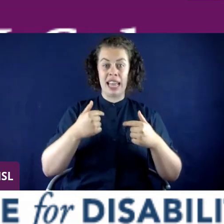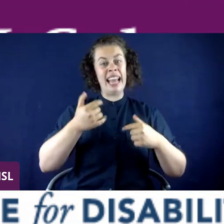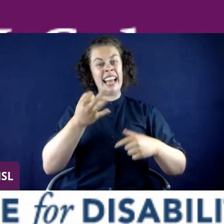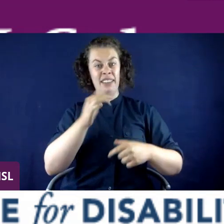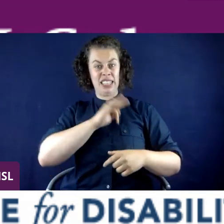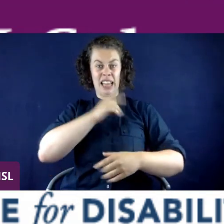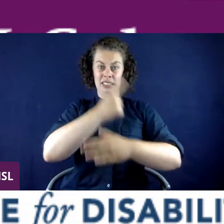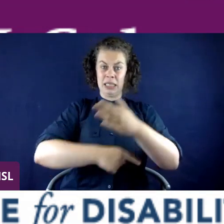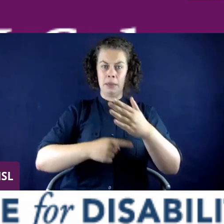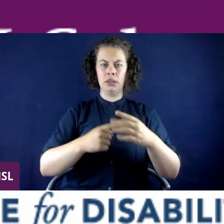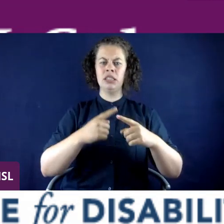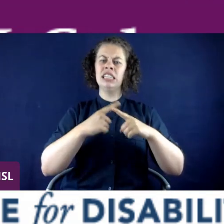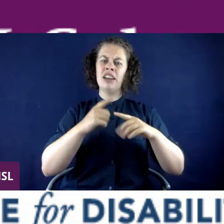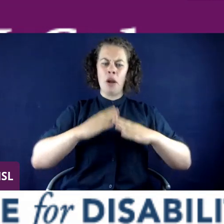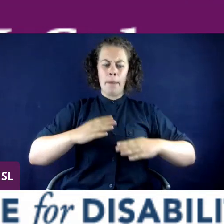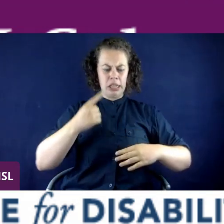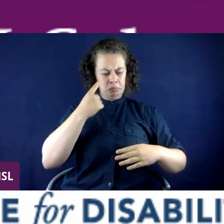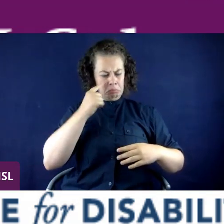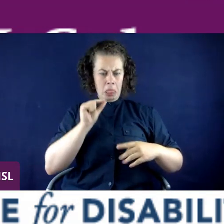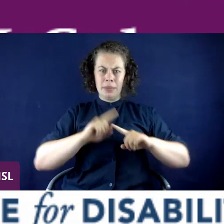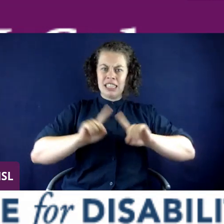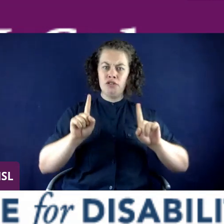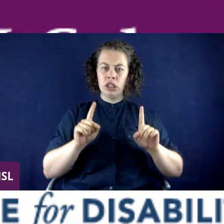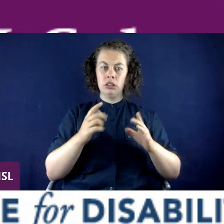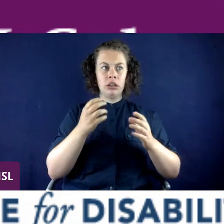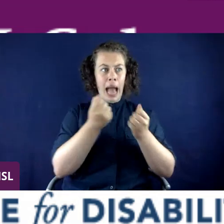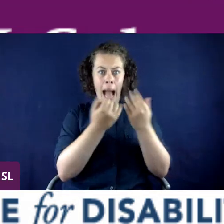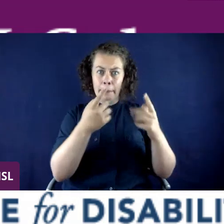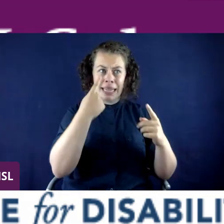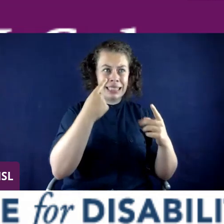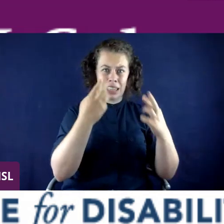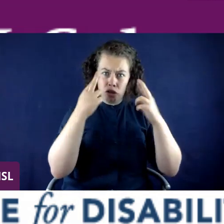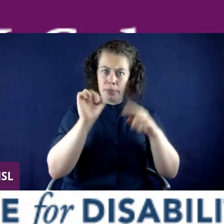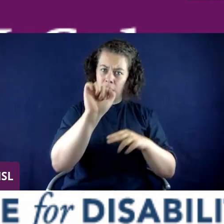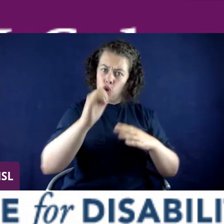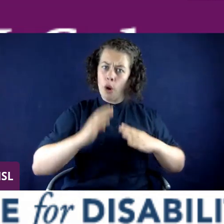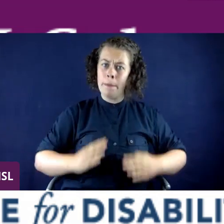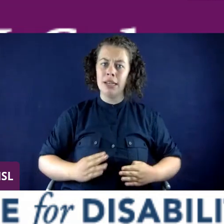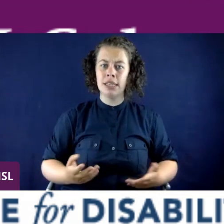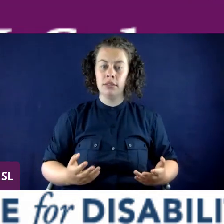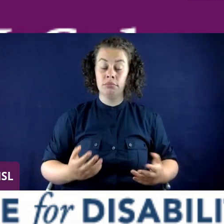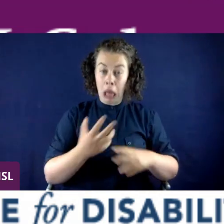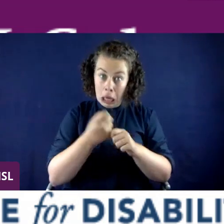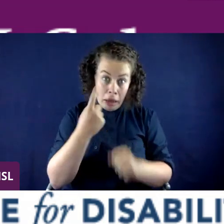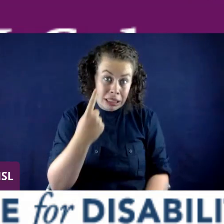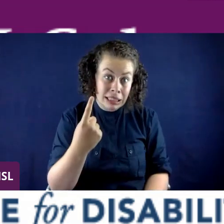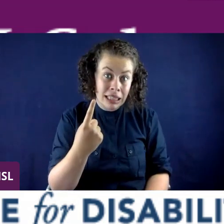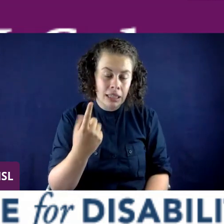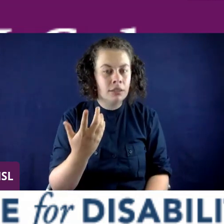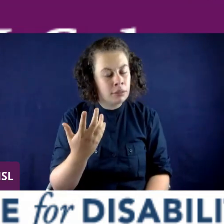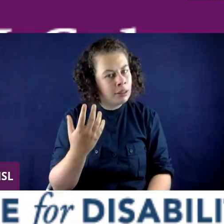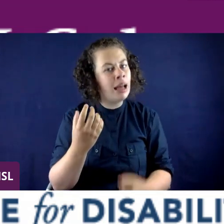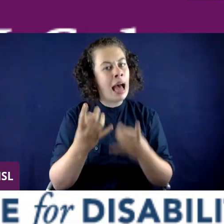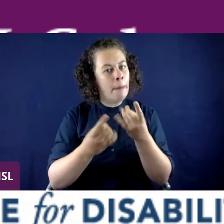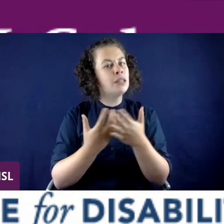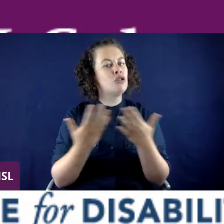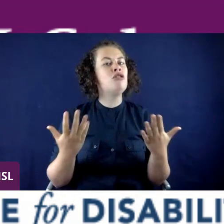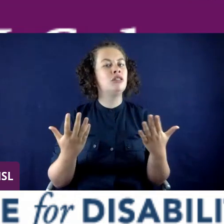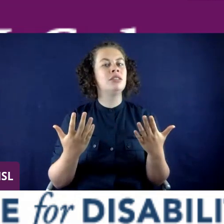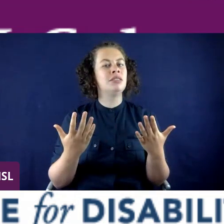like yours if you disability is visible? So often, as was said earlier, the ignorance is not malicious.